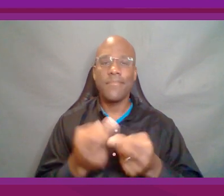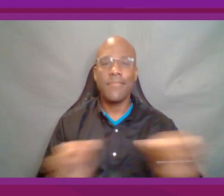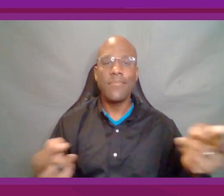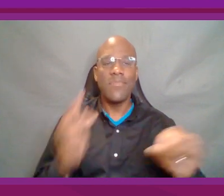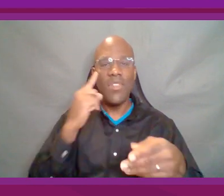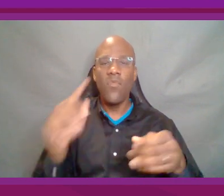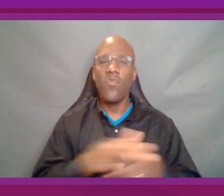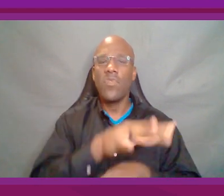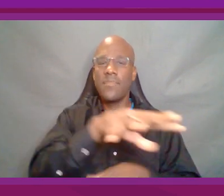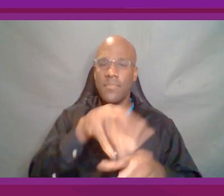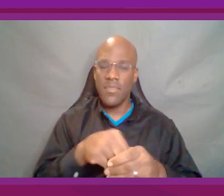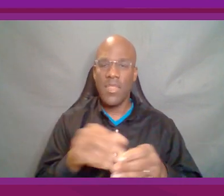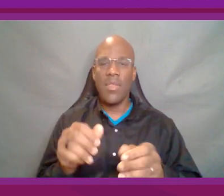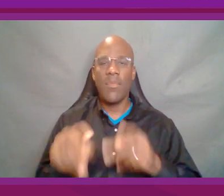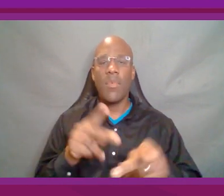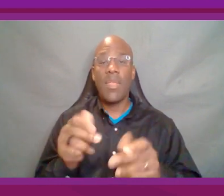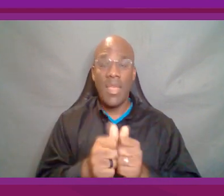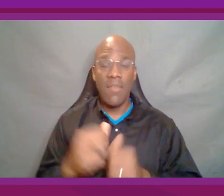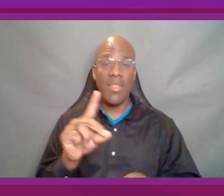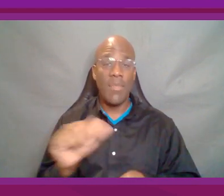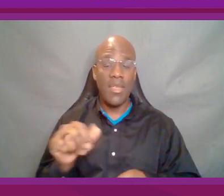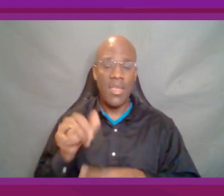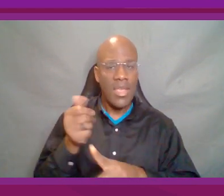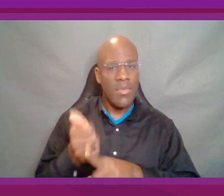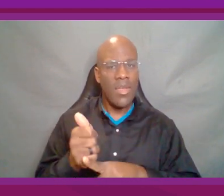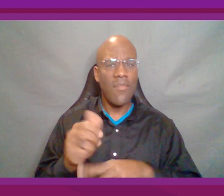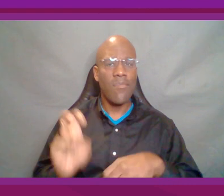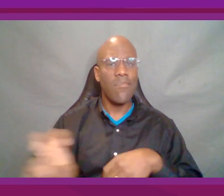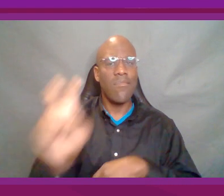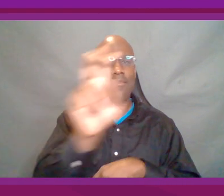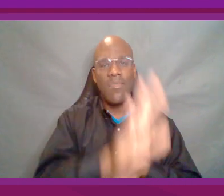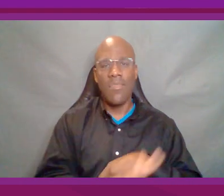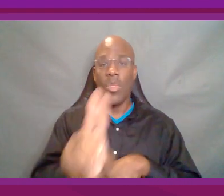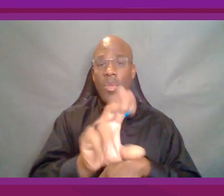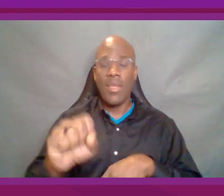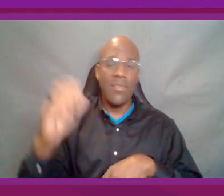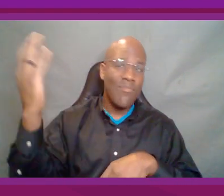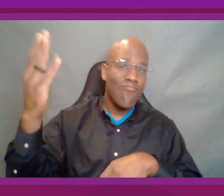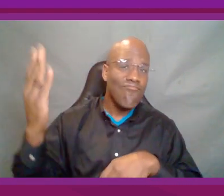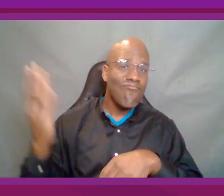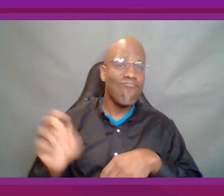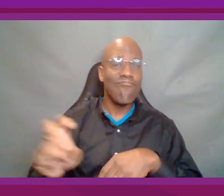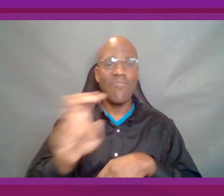of people with disabilities. Nicholas is a national speaker and advocate for diversity and social